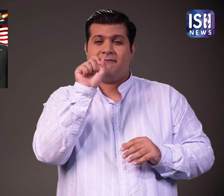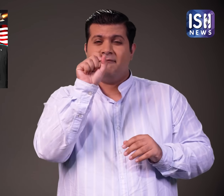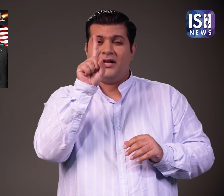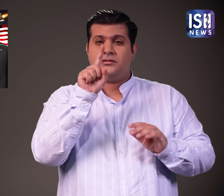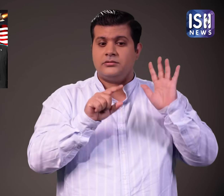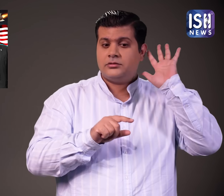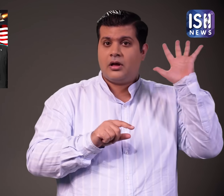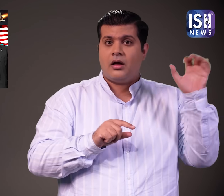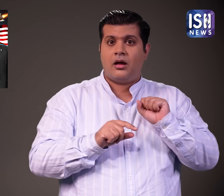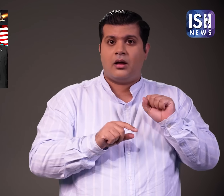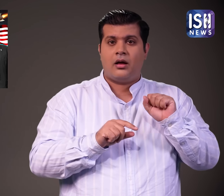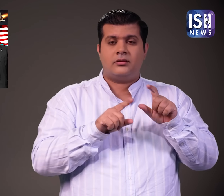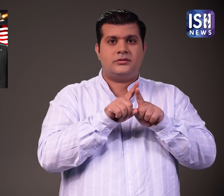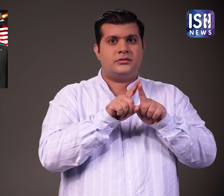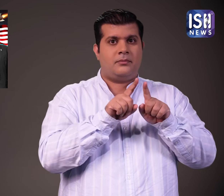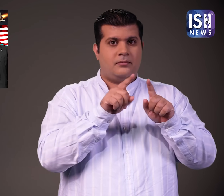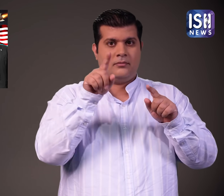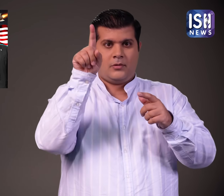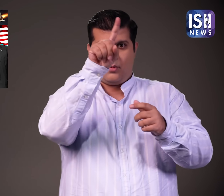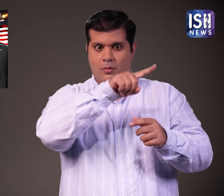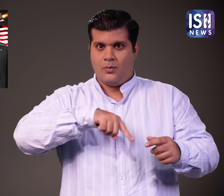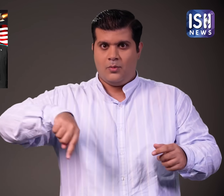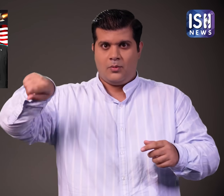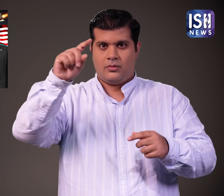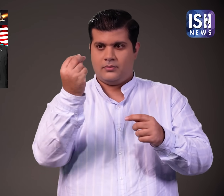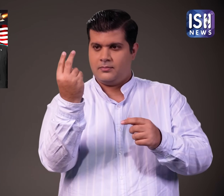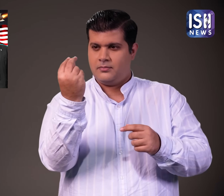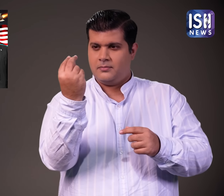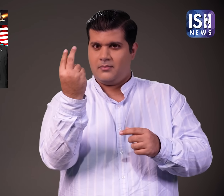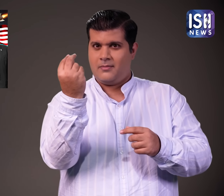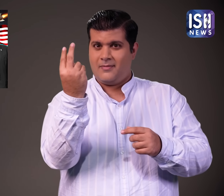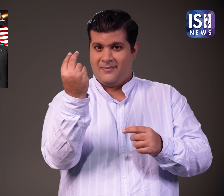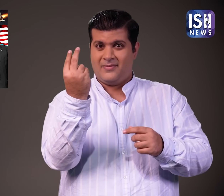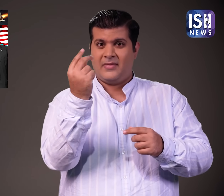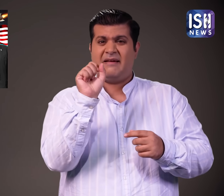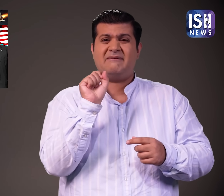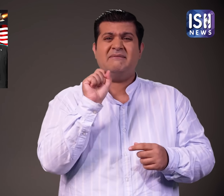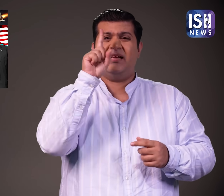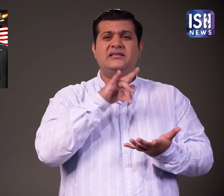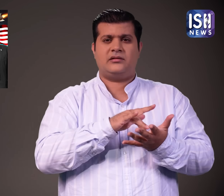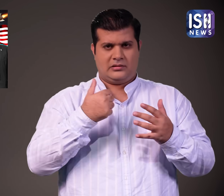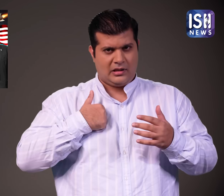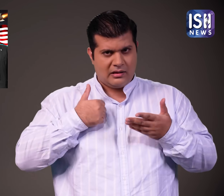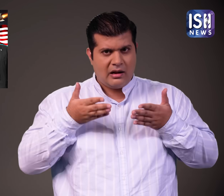Canada is the first to detect any attack because the radar picks up threats early.